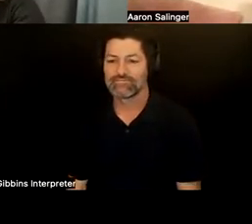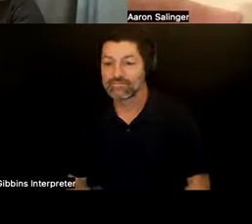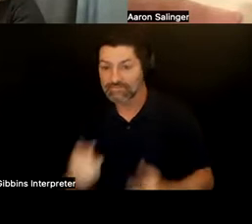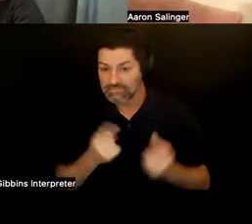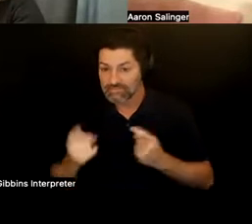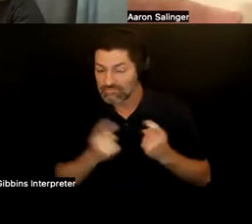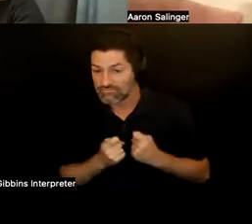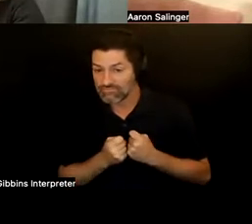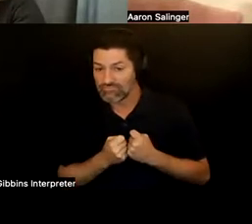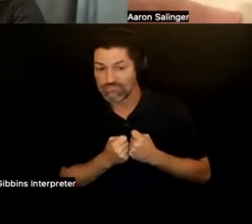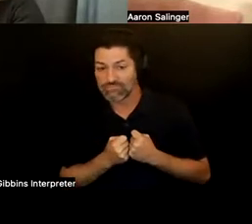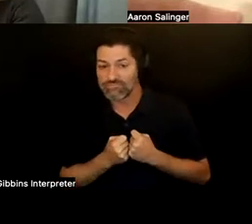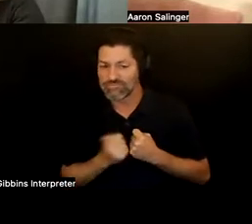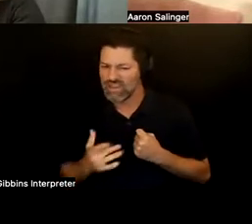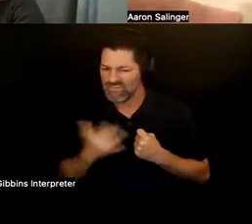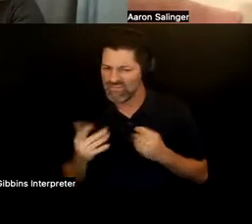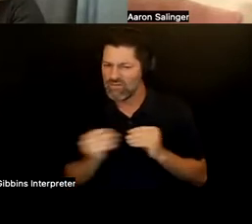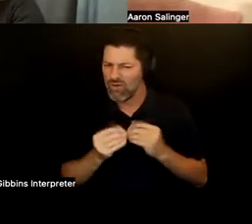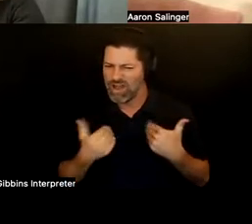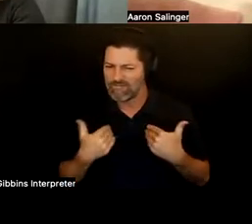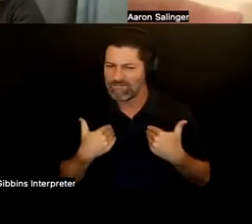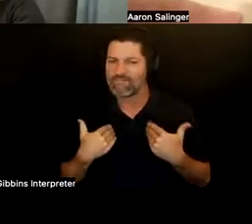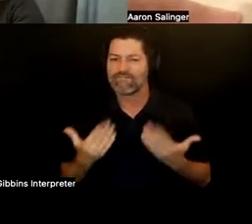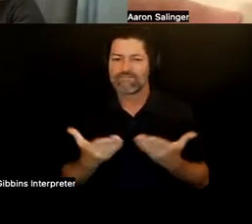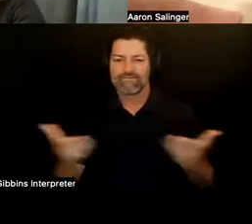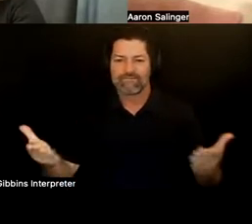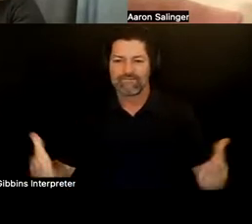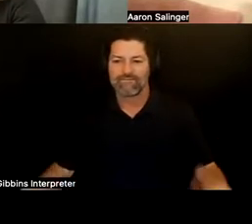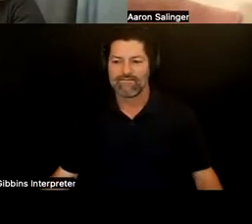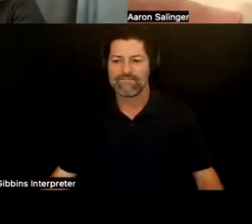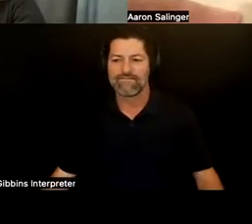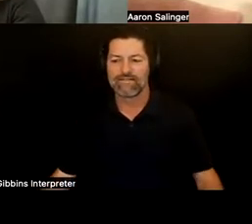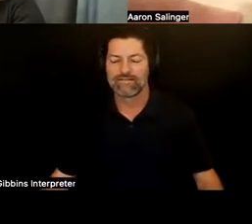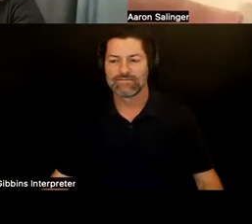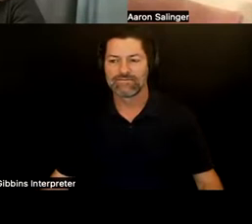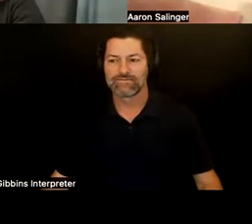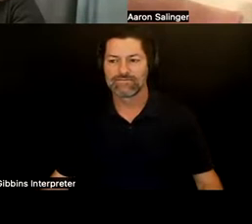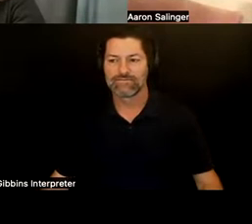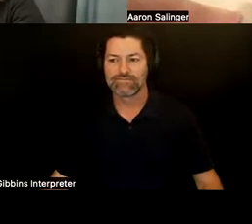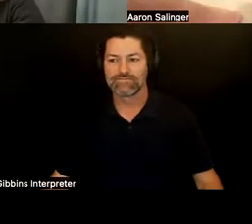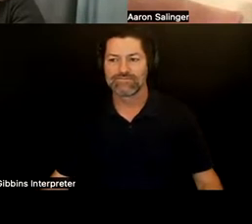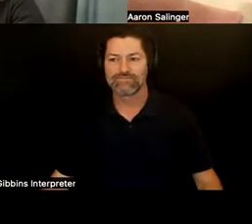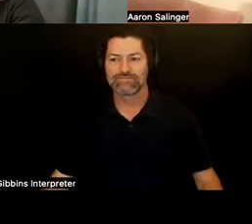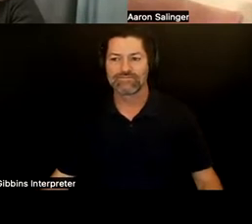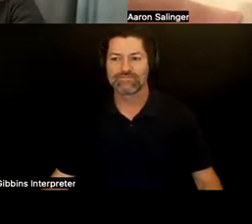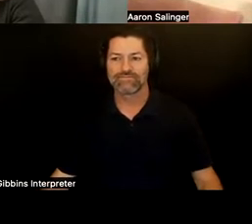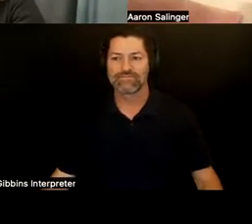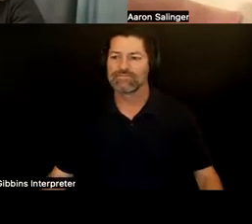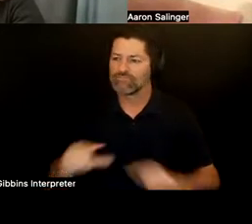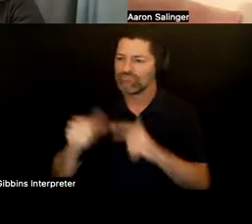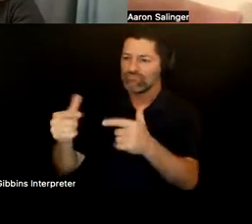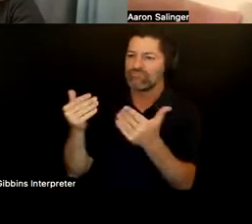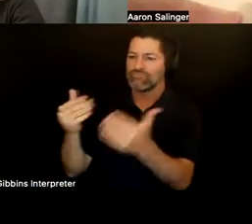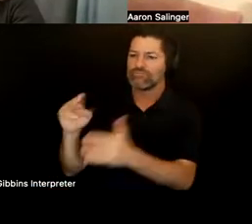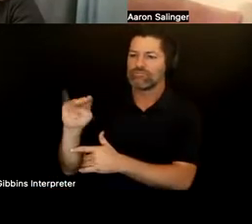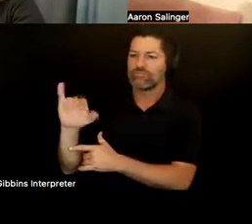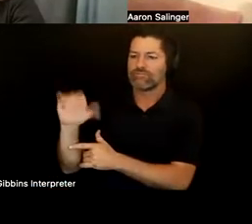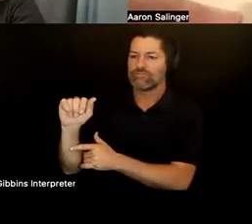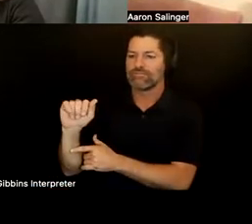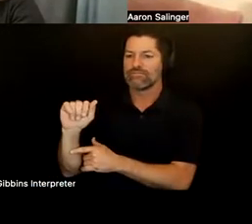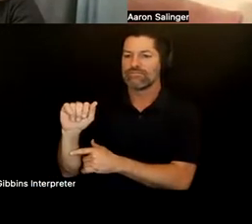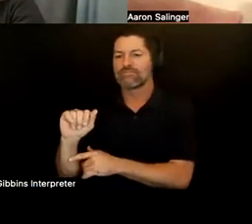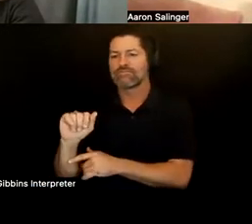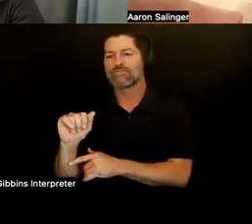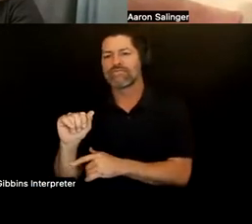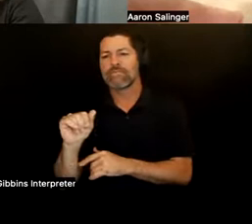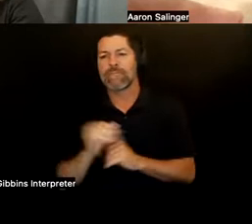19:51:32 You guys must have more, and you can go ahead i'm trying to find it.